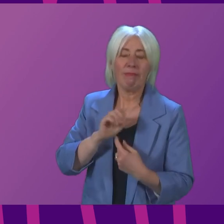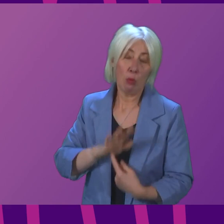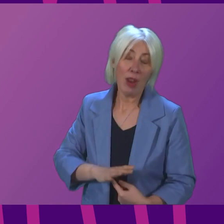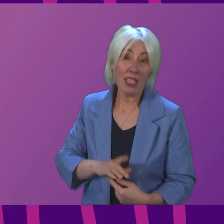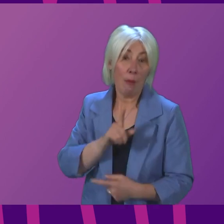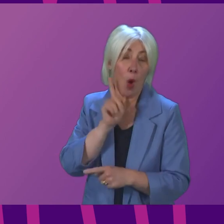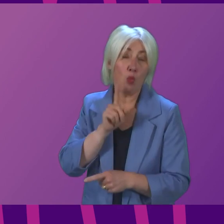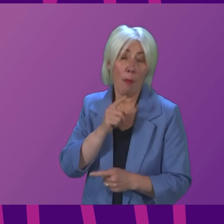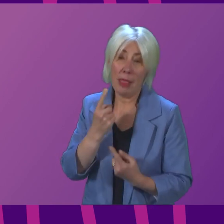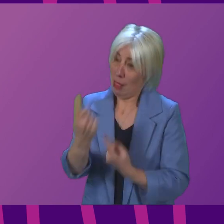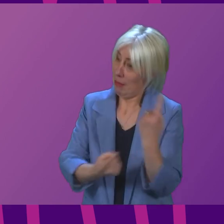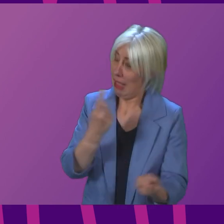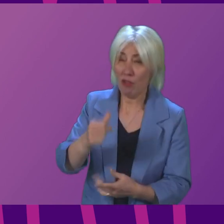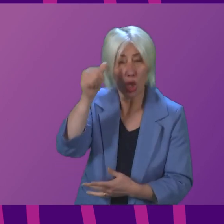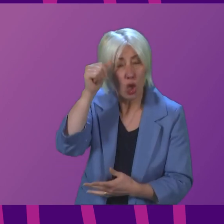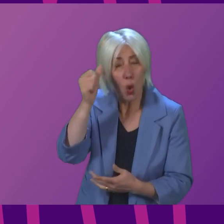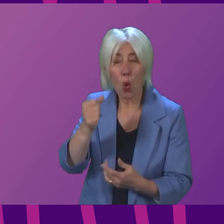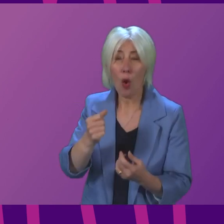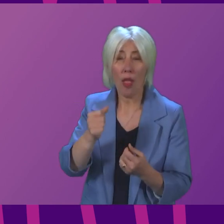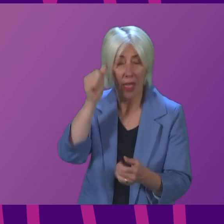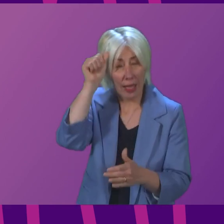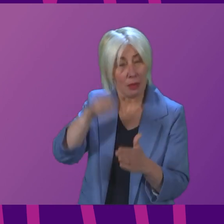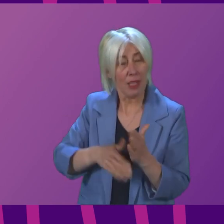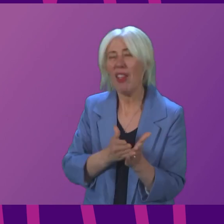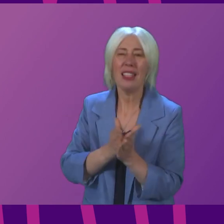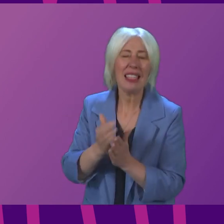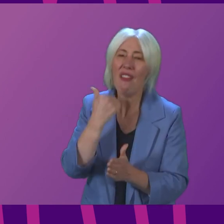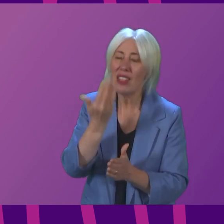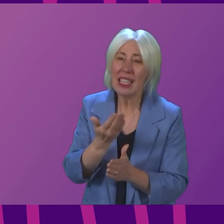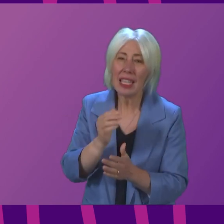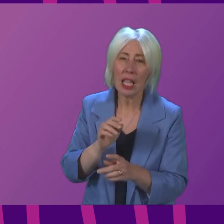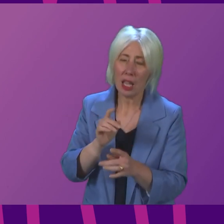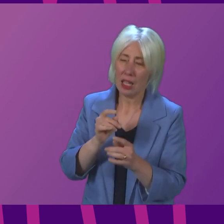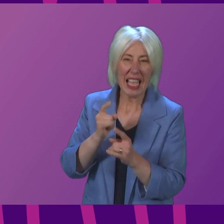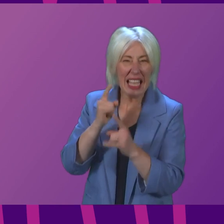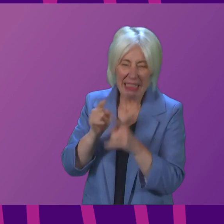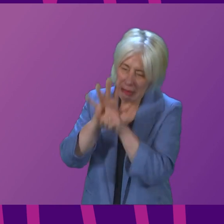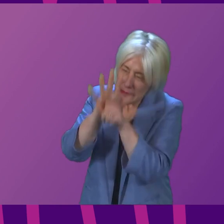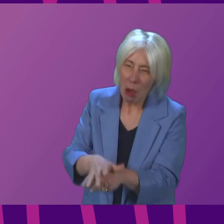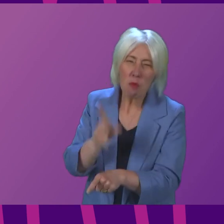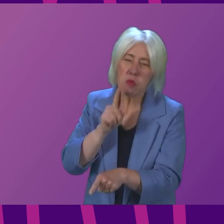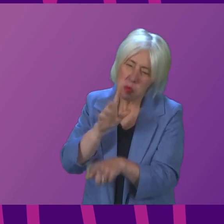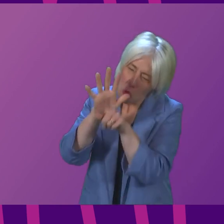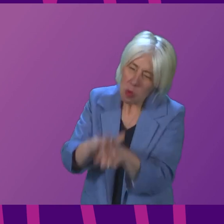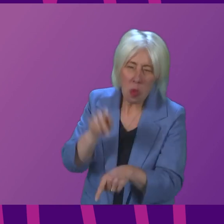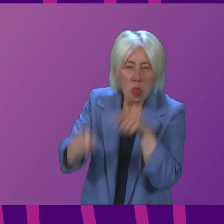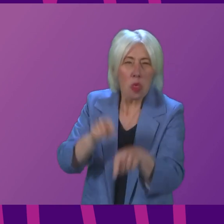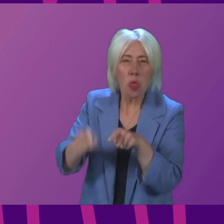already experience daily, which is deep-seated sexism and misogyny in society. That needs to be addressed.